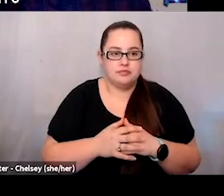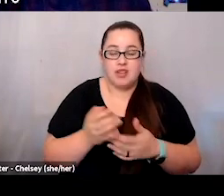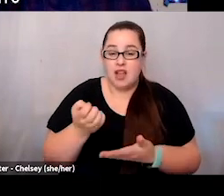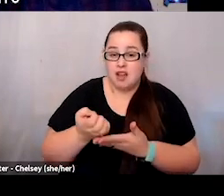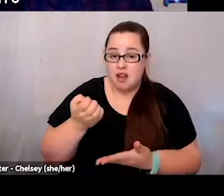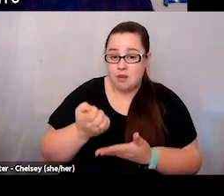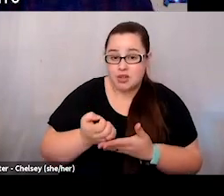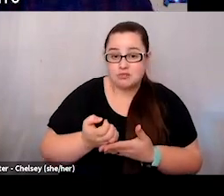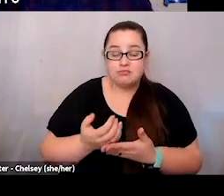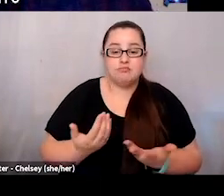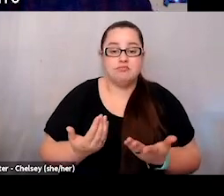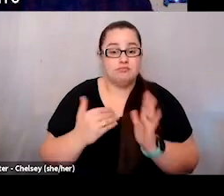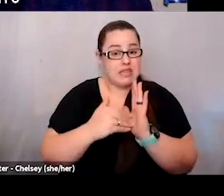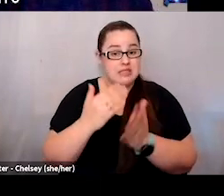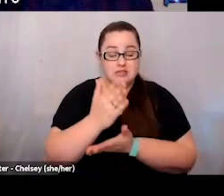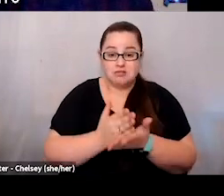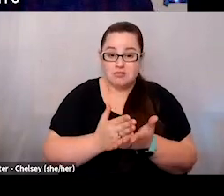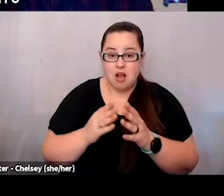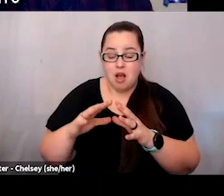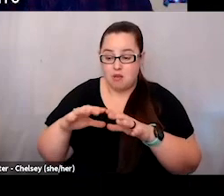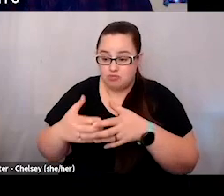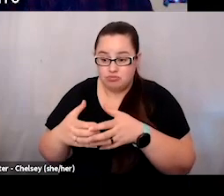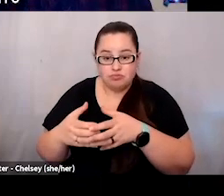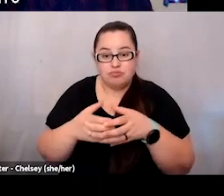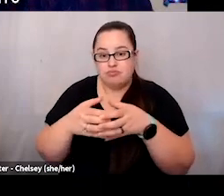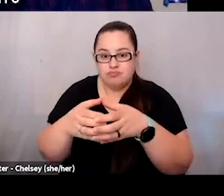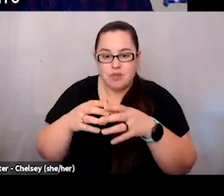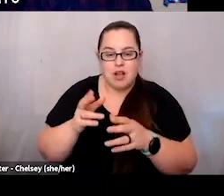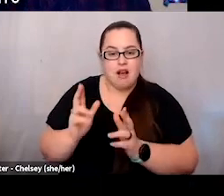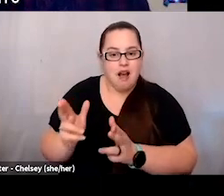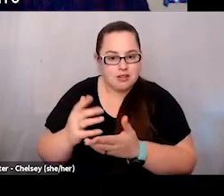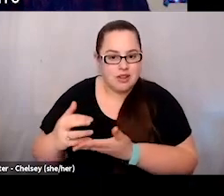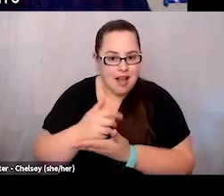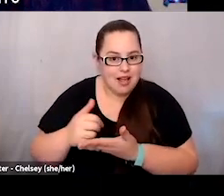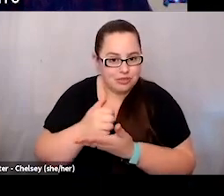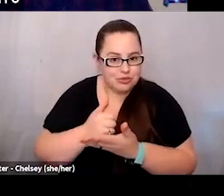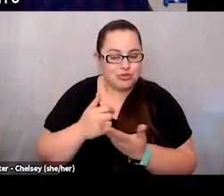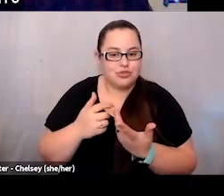again, you have some tribes that were hunters and gatherers or foragers. My people were